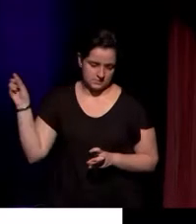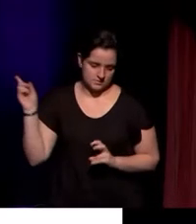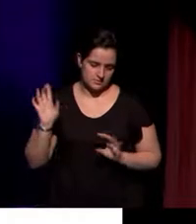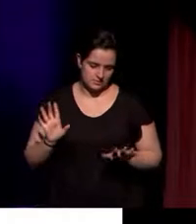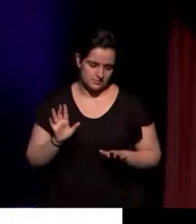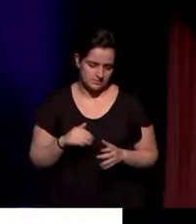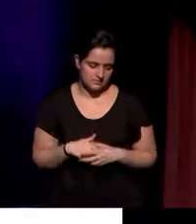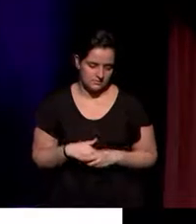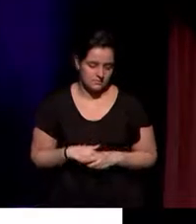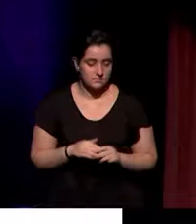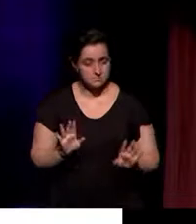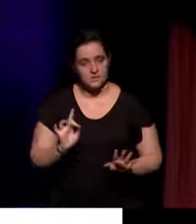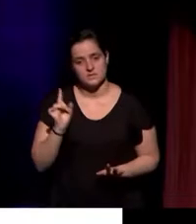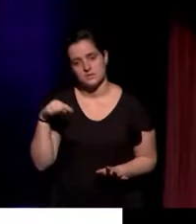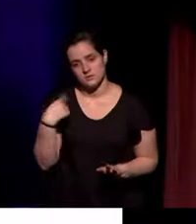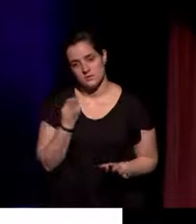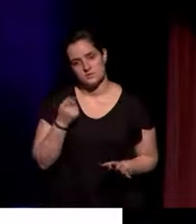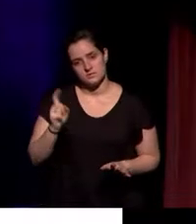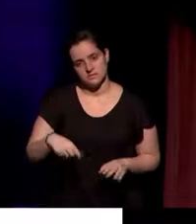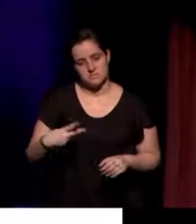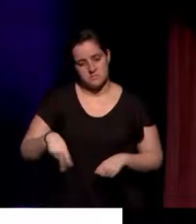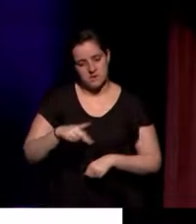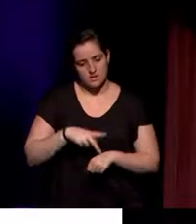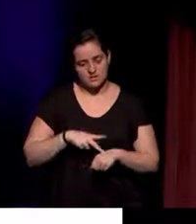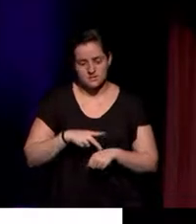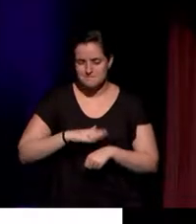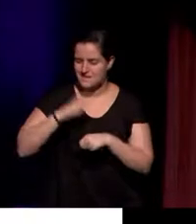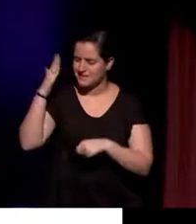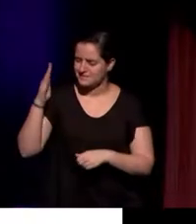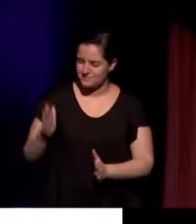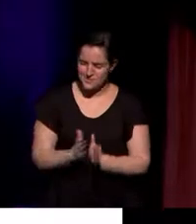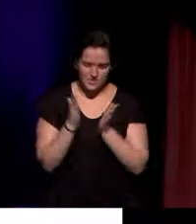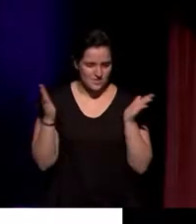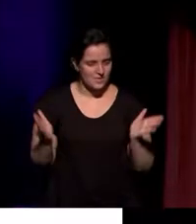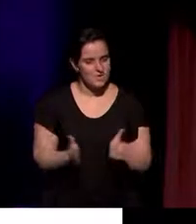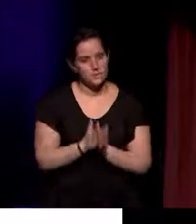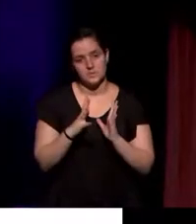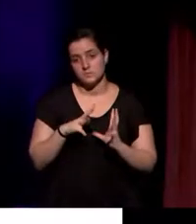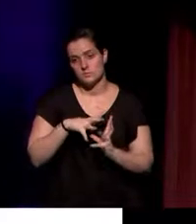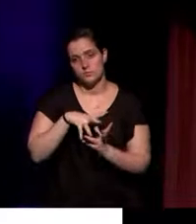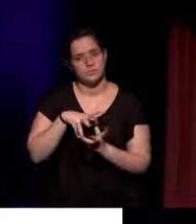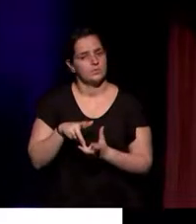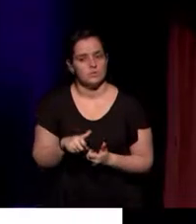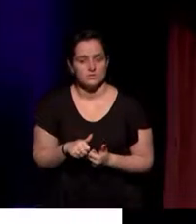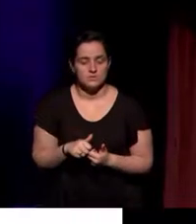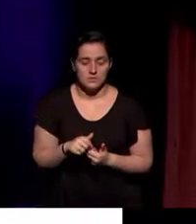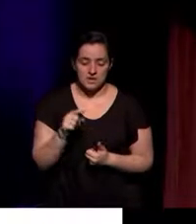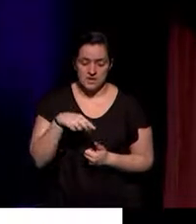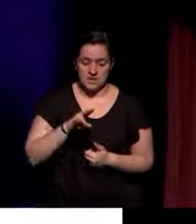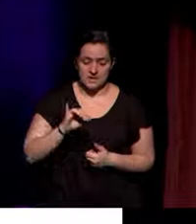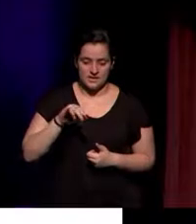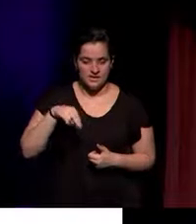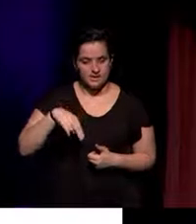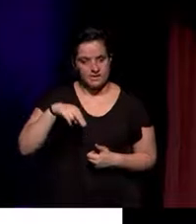we are from the countries the world's poorest. We stand behind Guinea-Bissau, we are behind Angola,